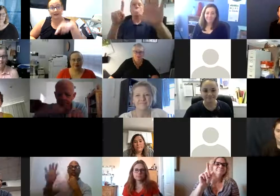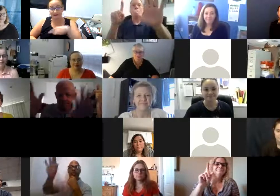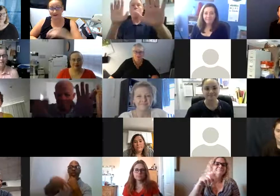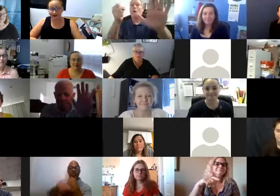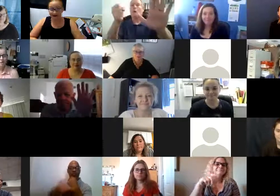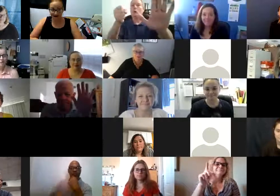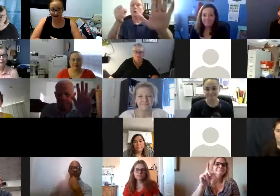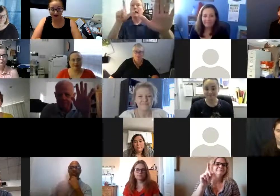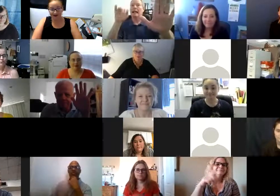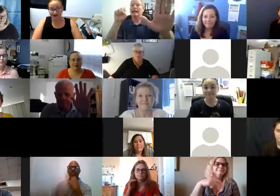Wait, Lisa?